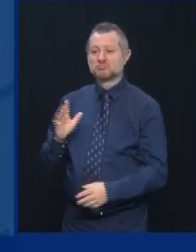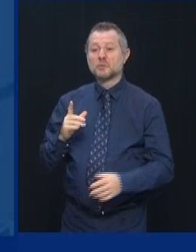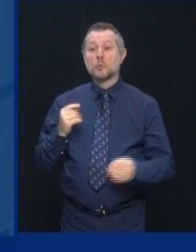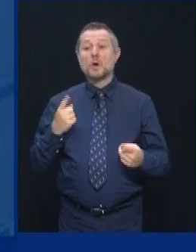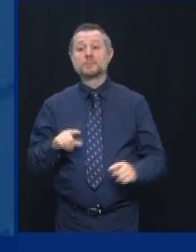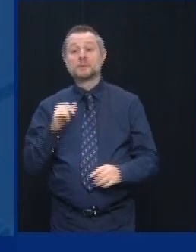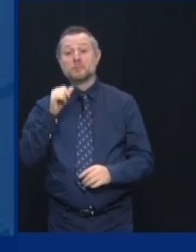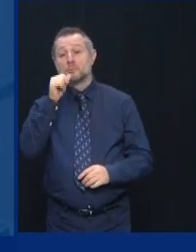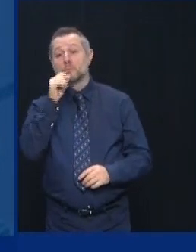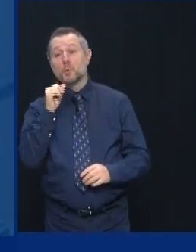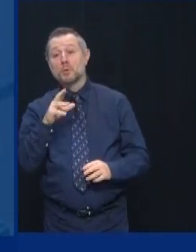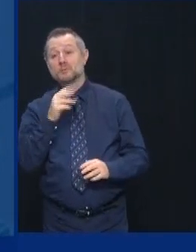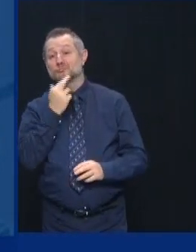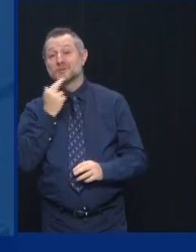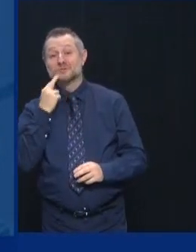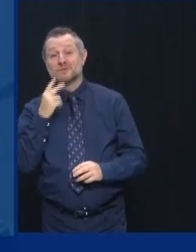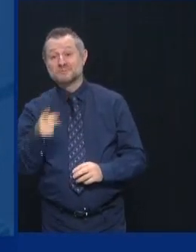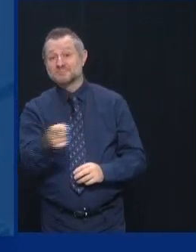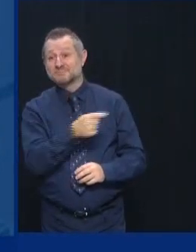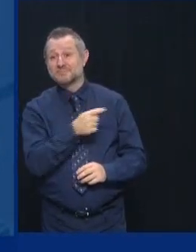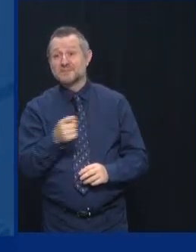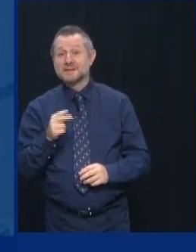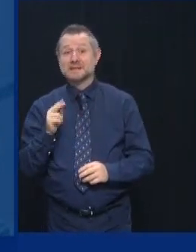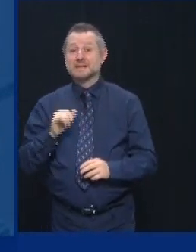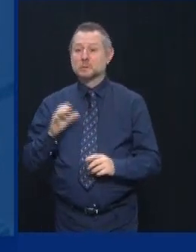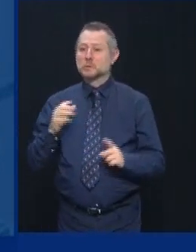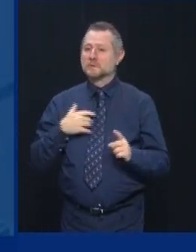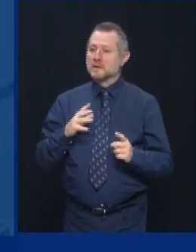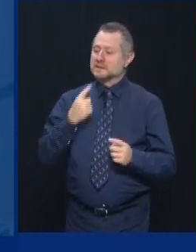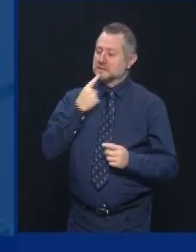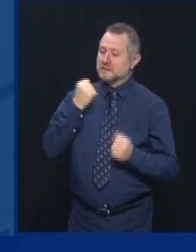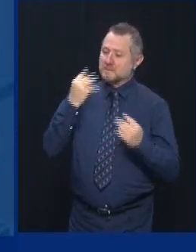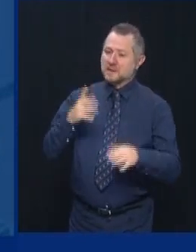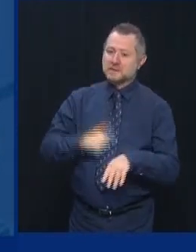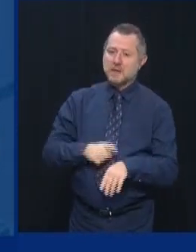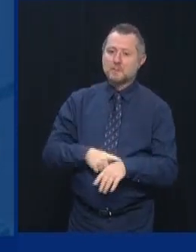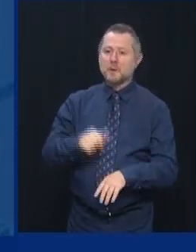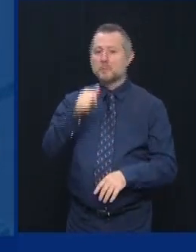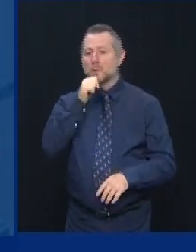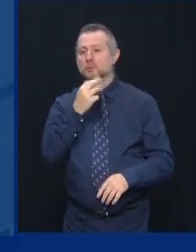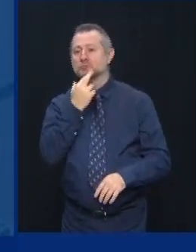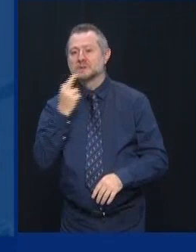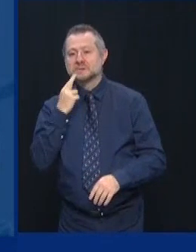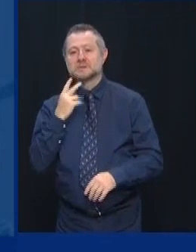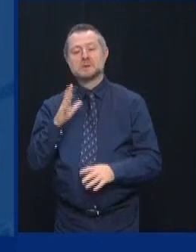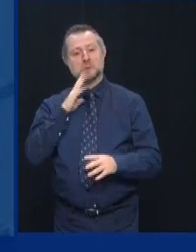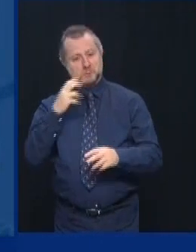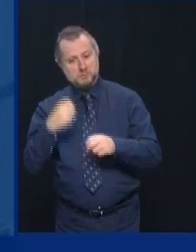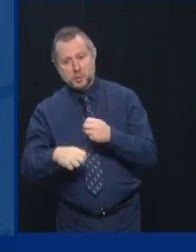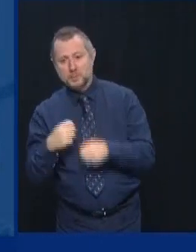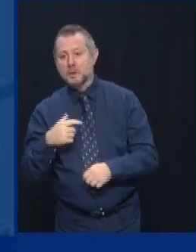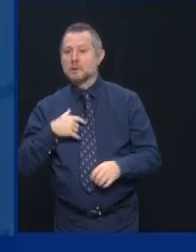WITH IT FOR TOO LONG. WE HAVE LIVED THROUGH THIS REPEATEDLY. THIS WAS BARS AND RESTAURANTS.